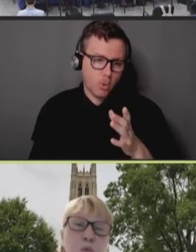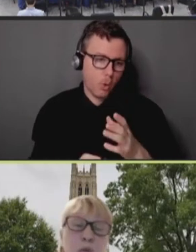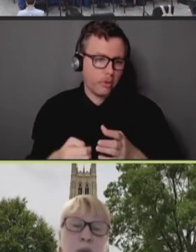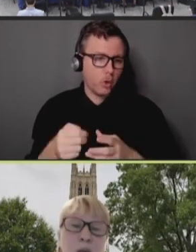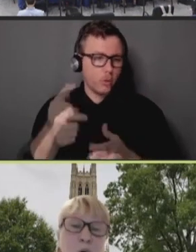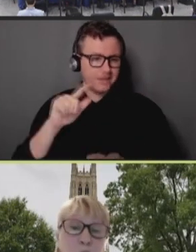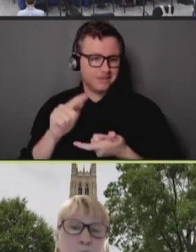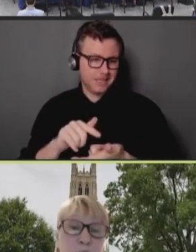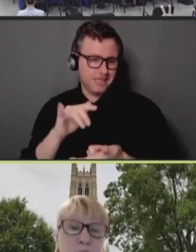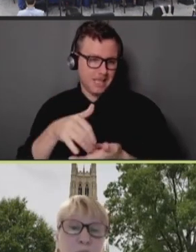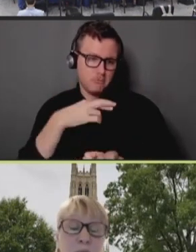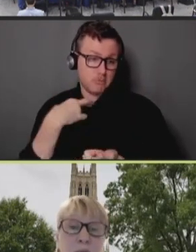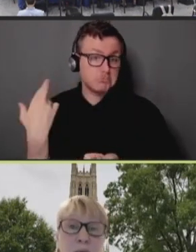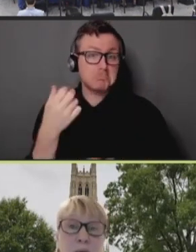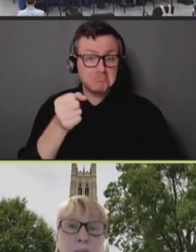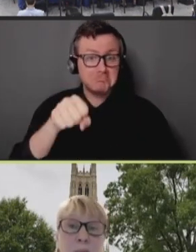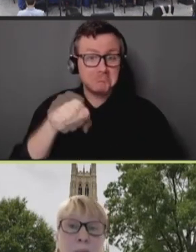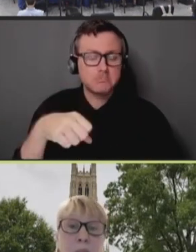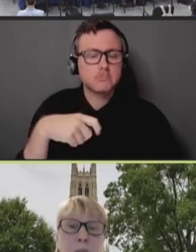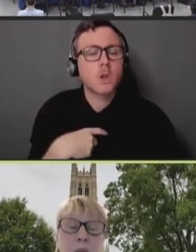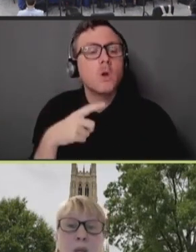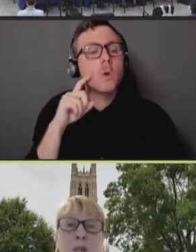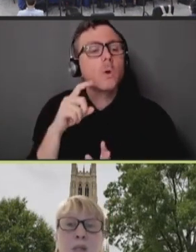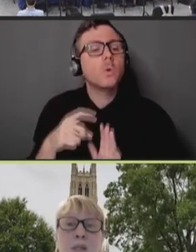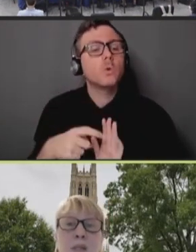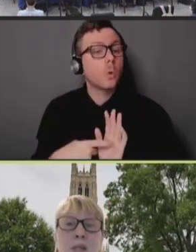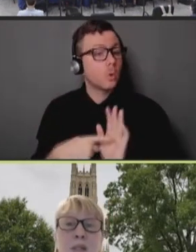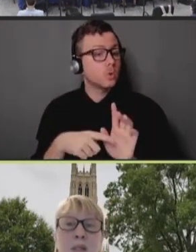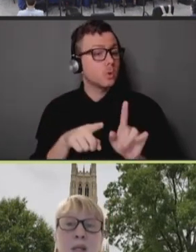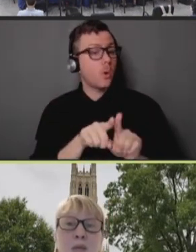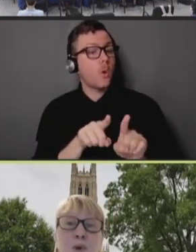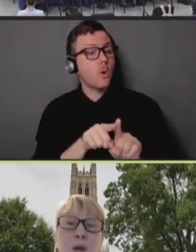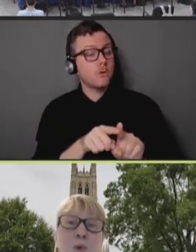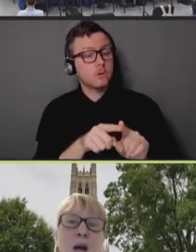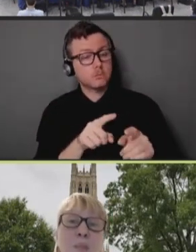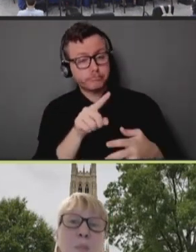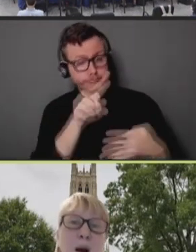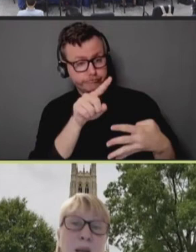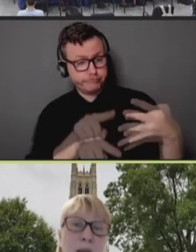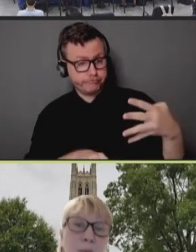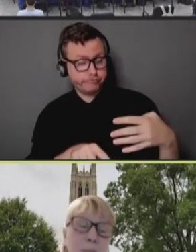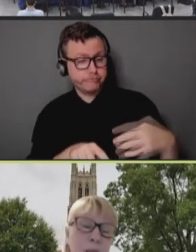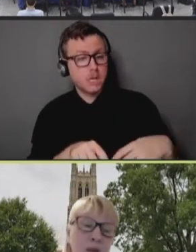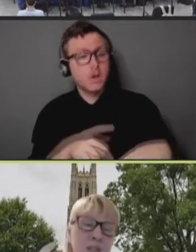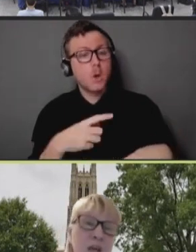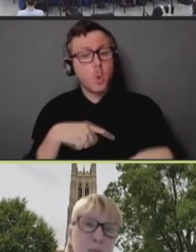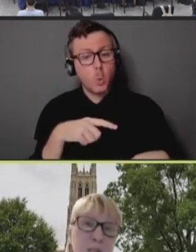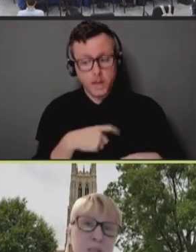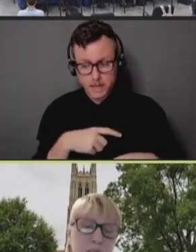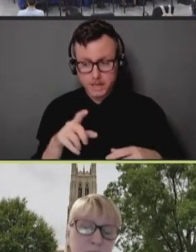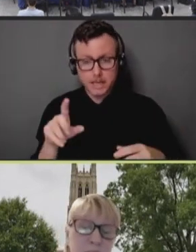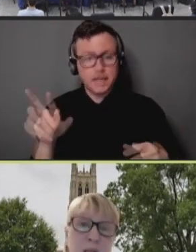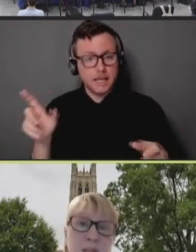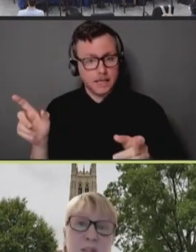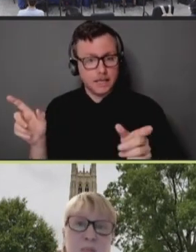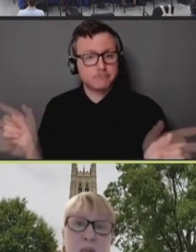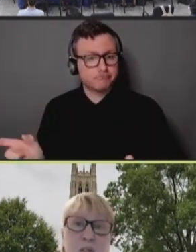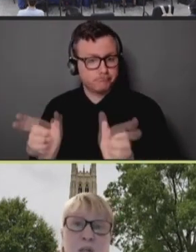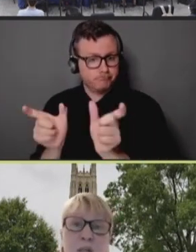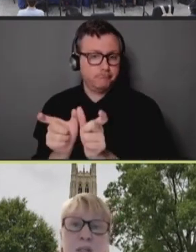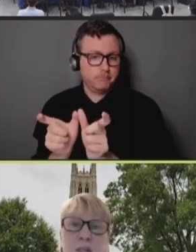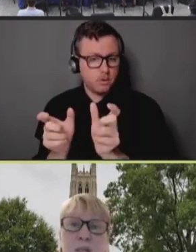What we can also see here is that when we combine Alzheimer's disease, this other dementia,